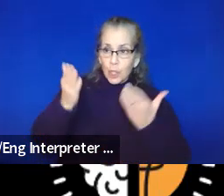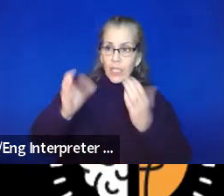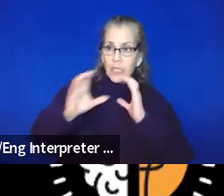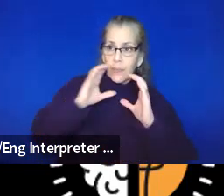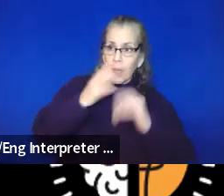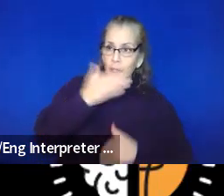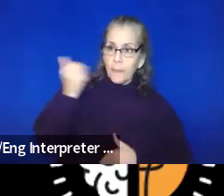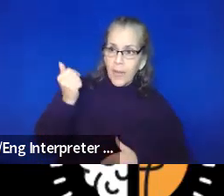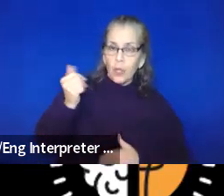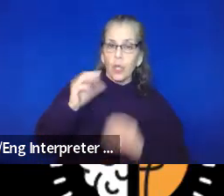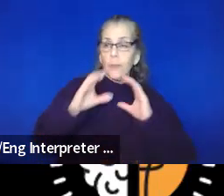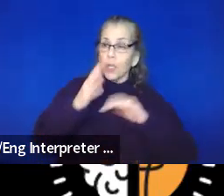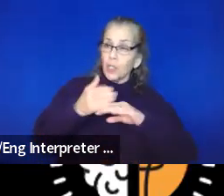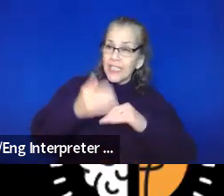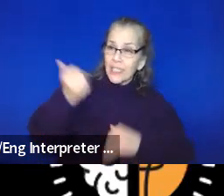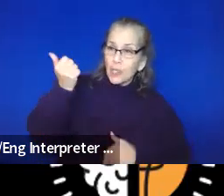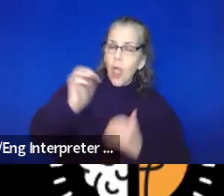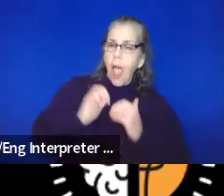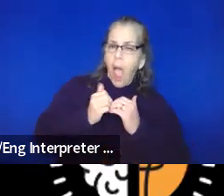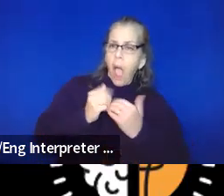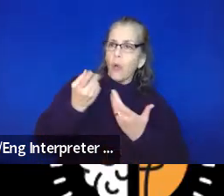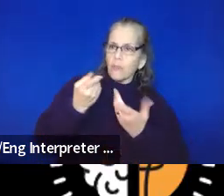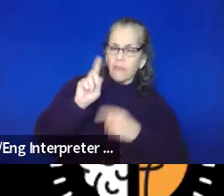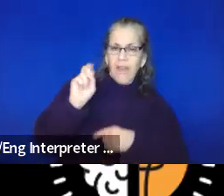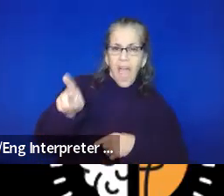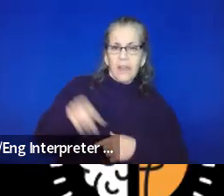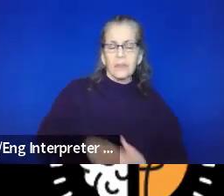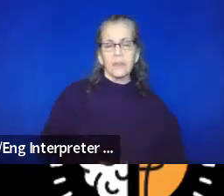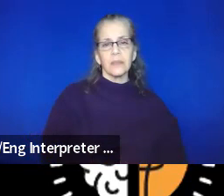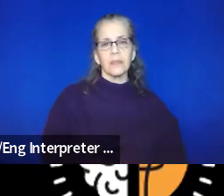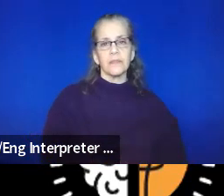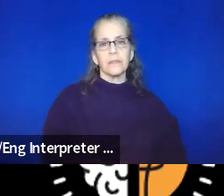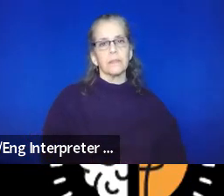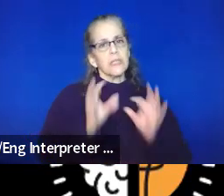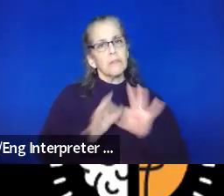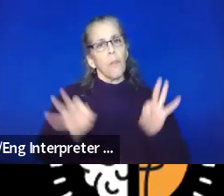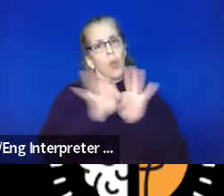for you and make it more efficient at work. That's really, really important.